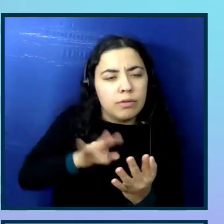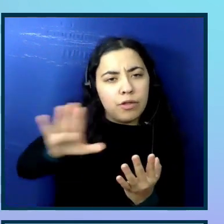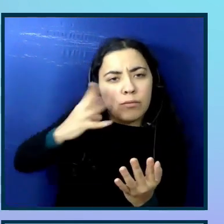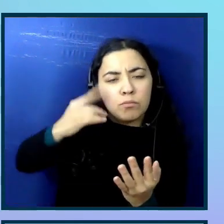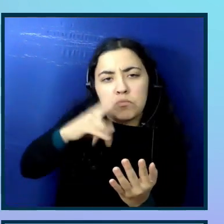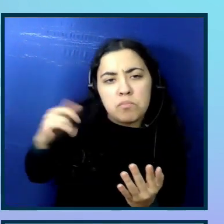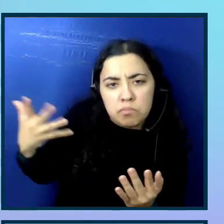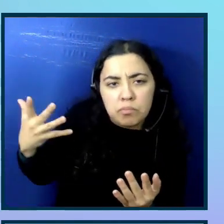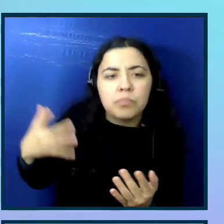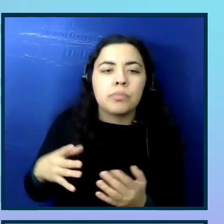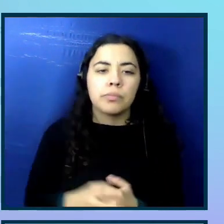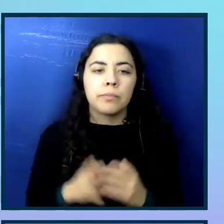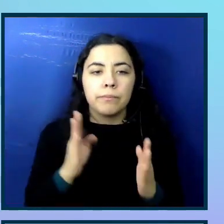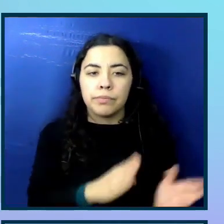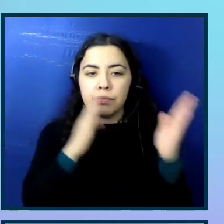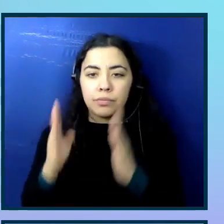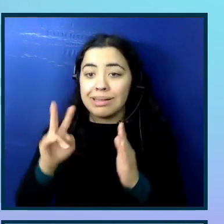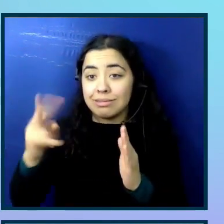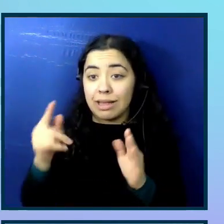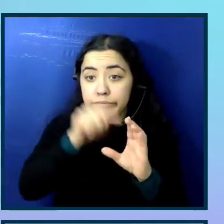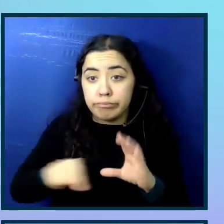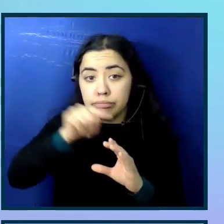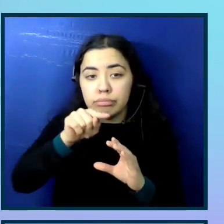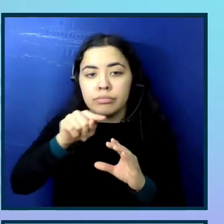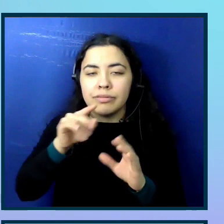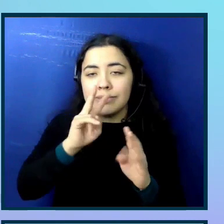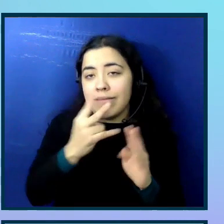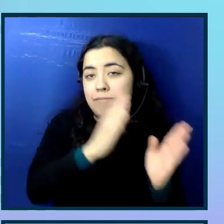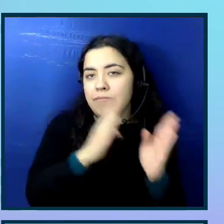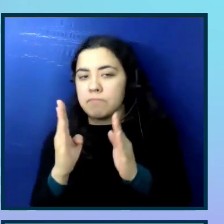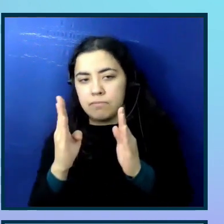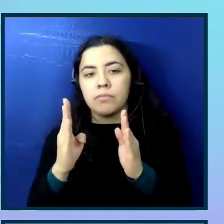And then in the validation phase, which is the second phase of work for the program that we're gonna talk about today,